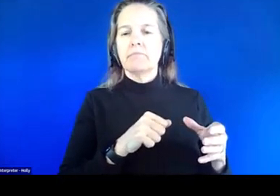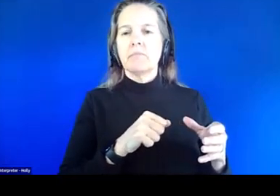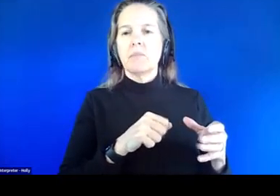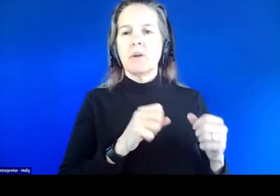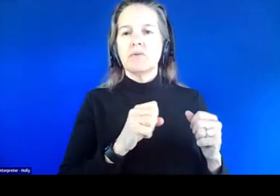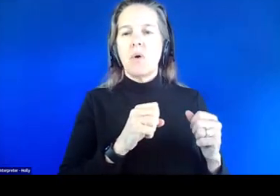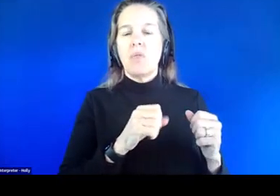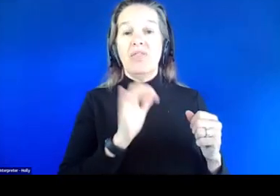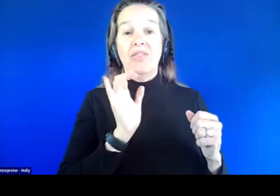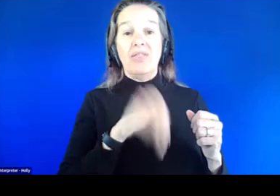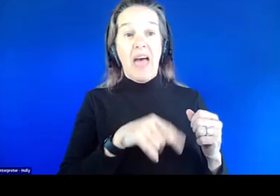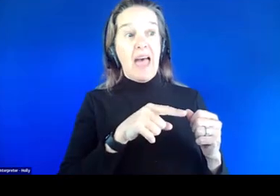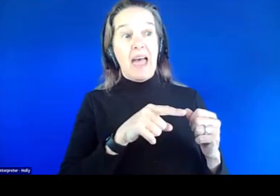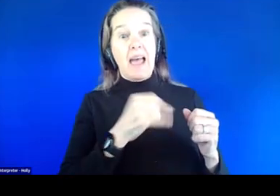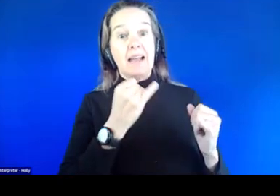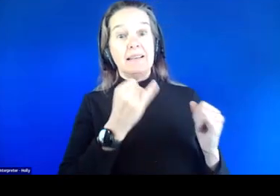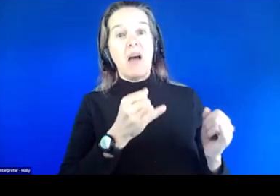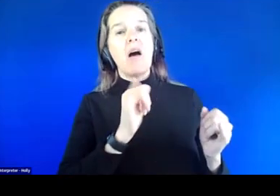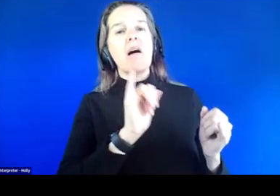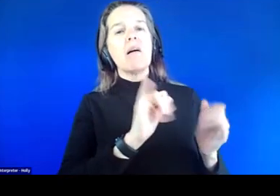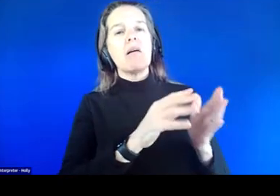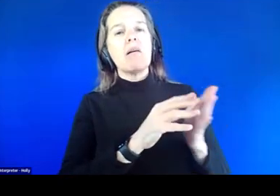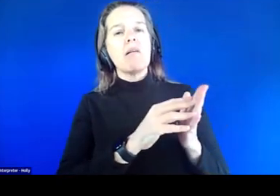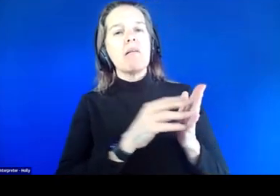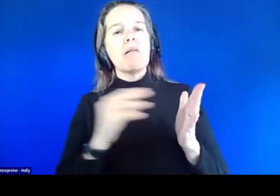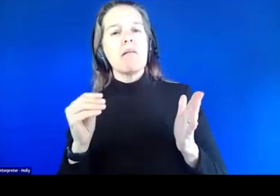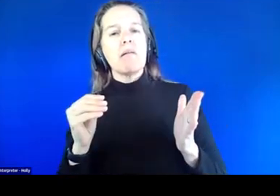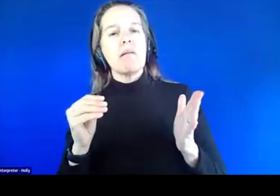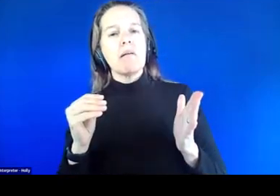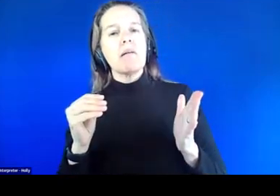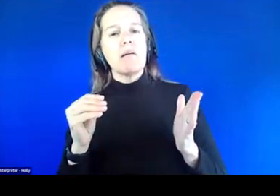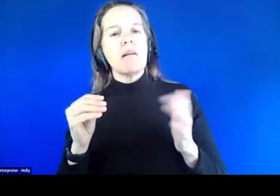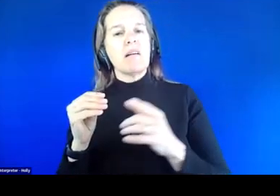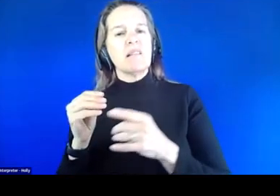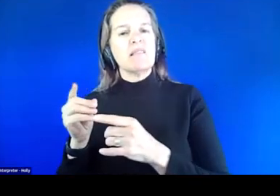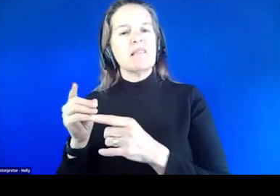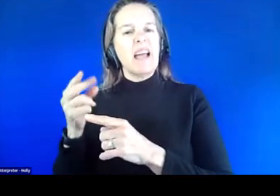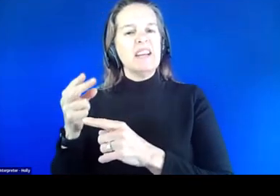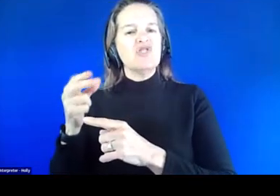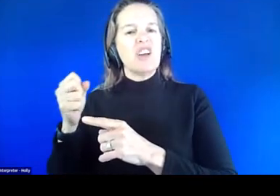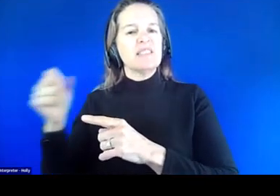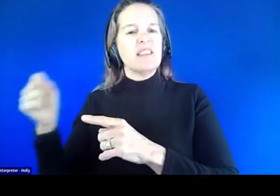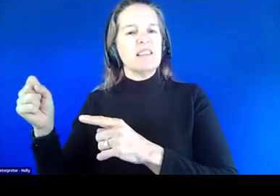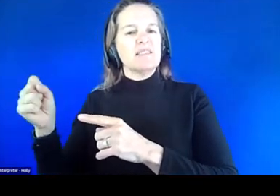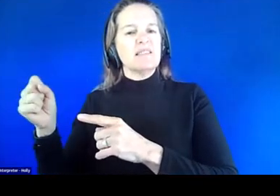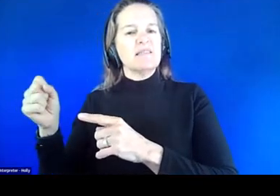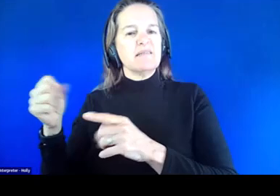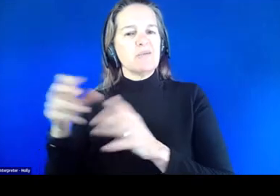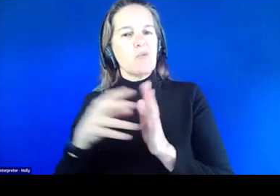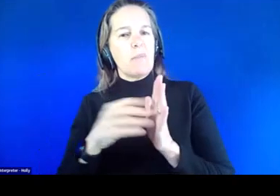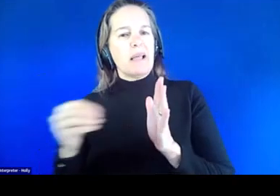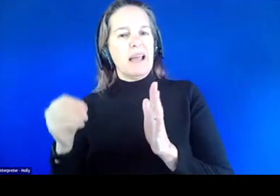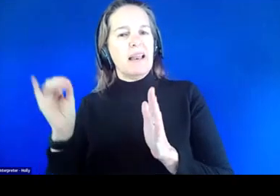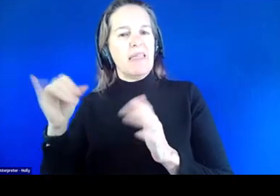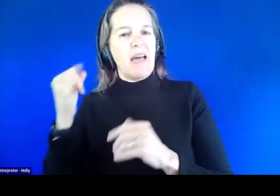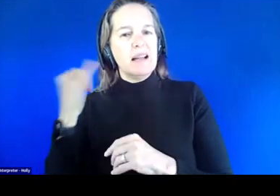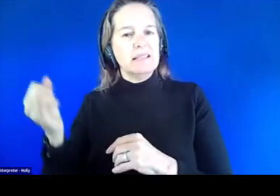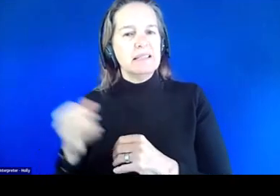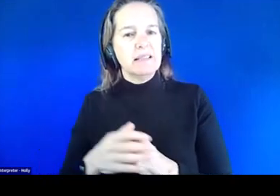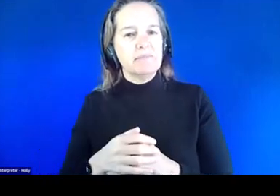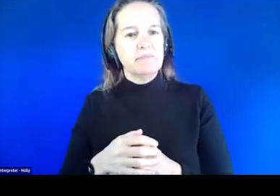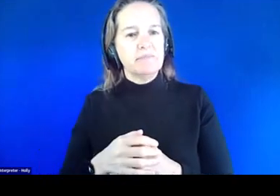of replicated by HHS in an appropriations bill. So